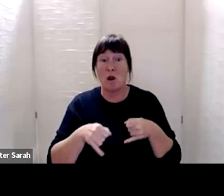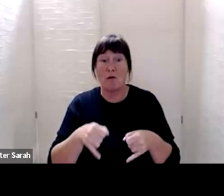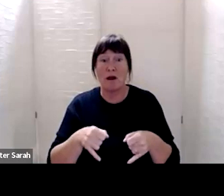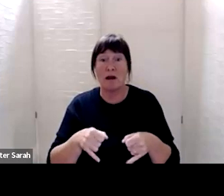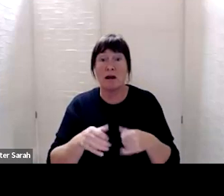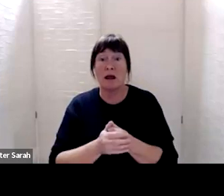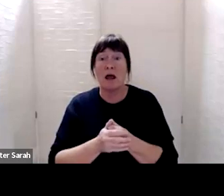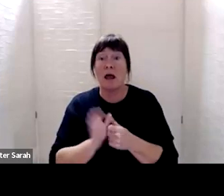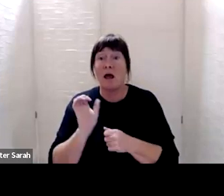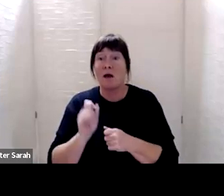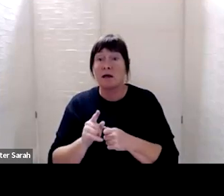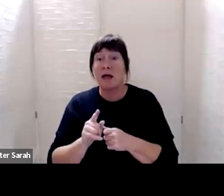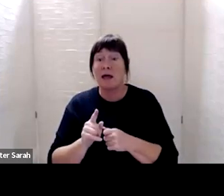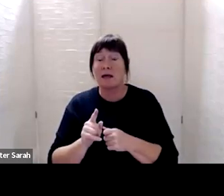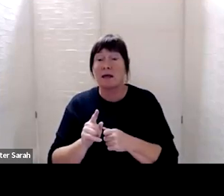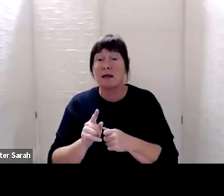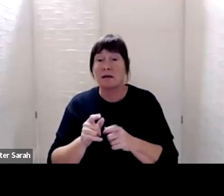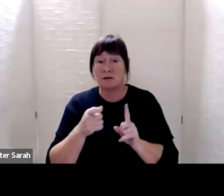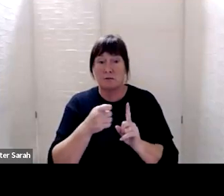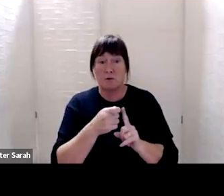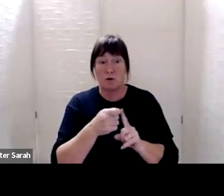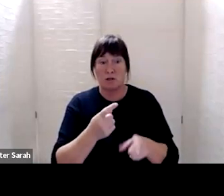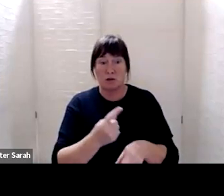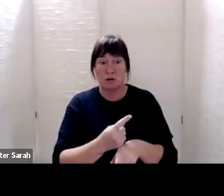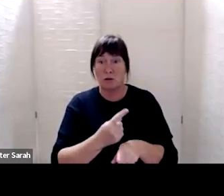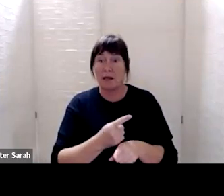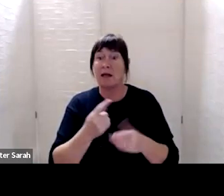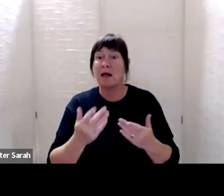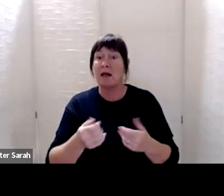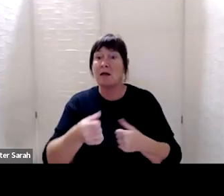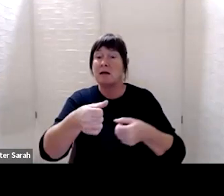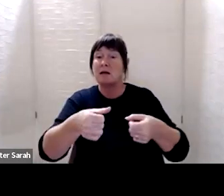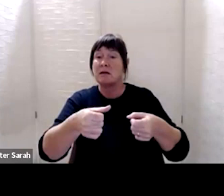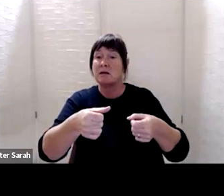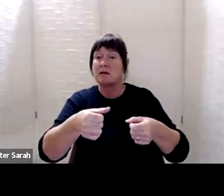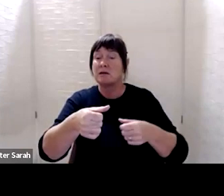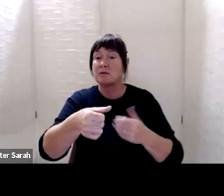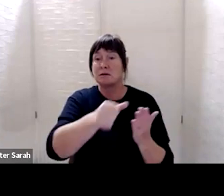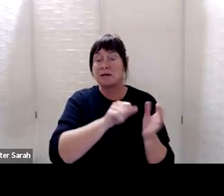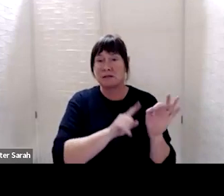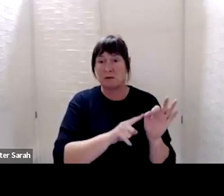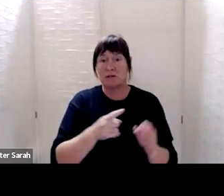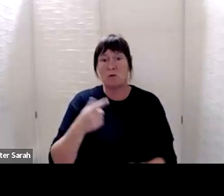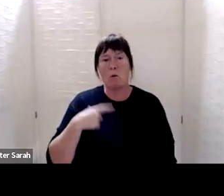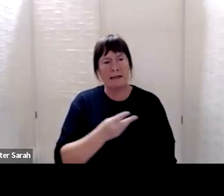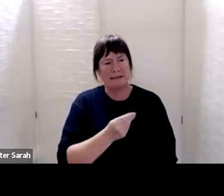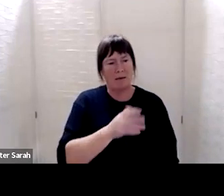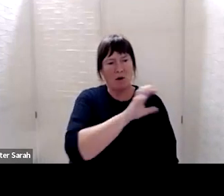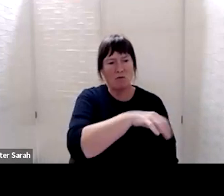Okay, so the next question that I’ve got is - Why are some regions funded through the DHB